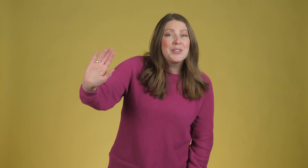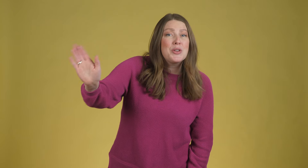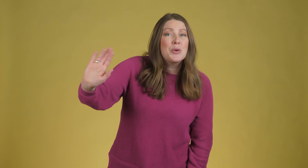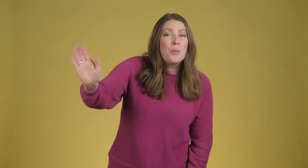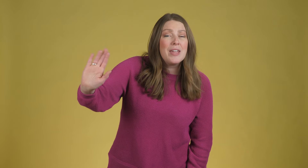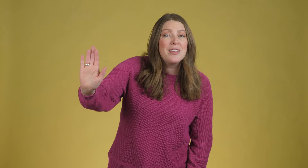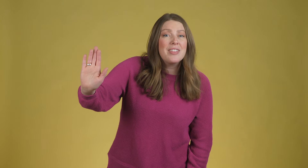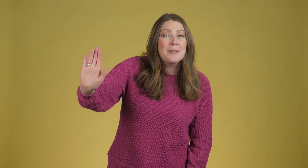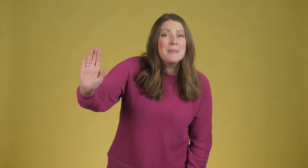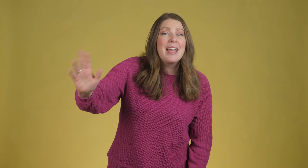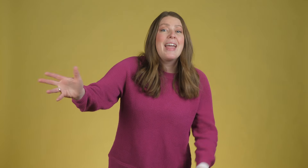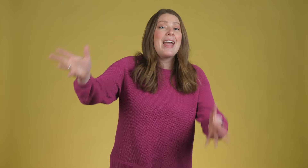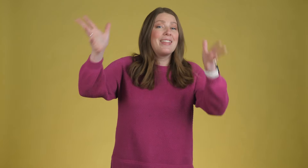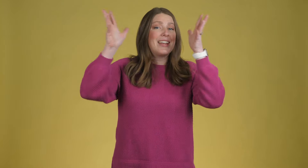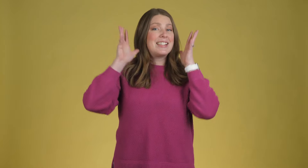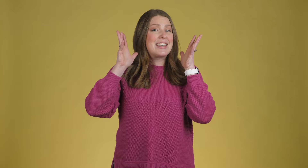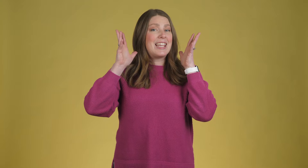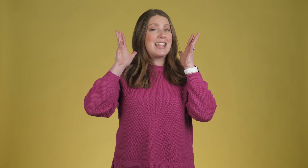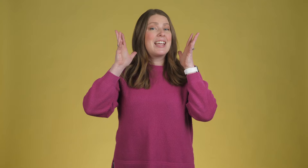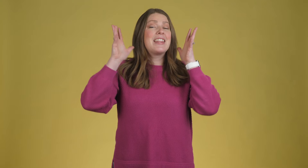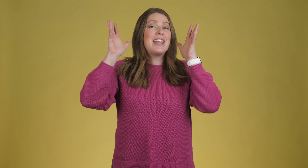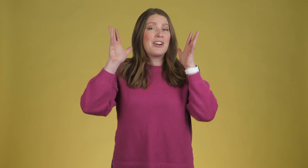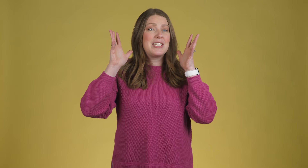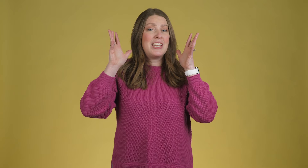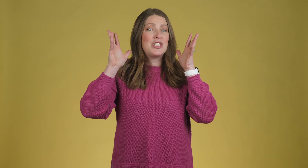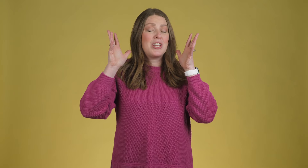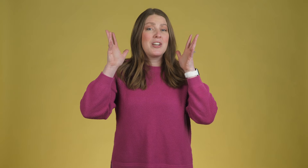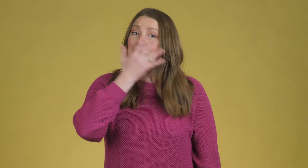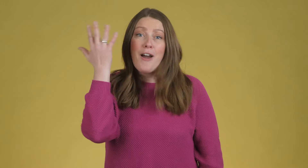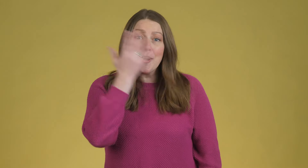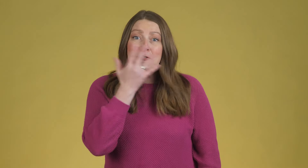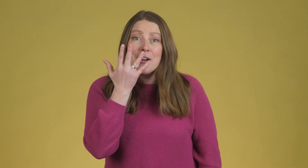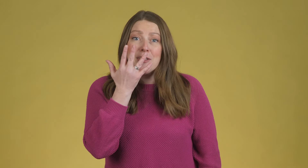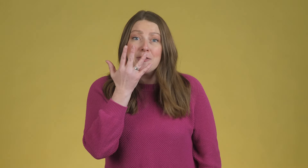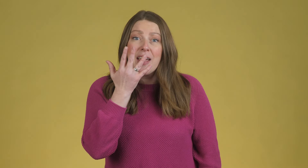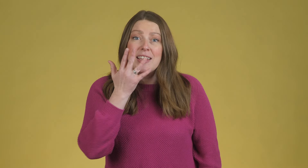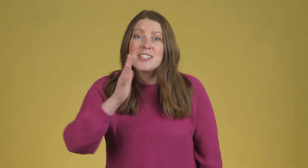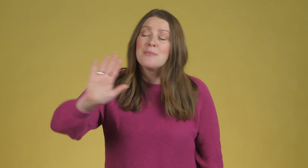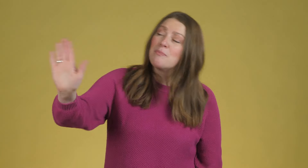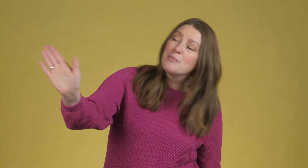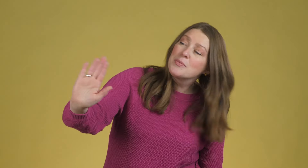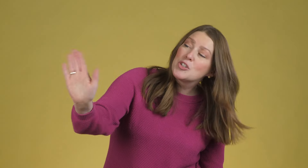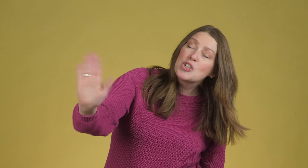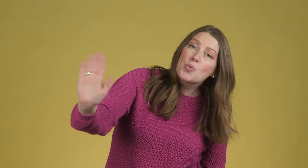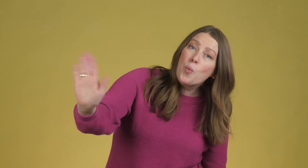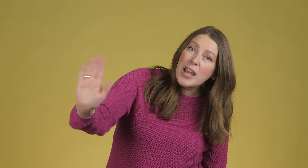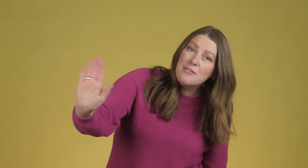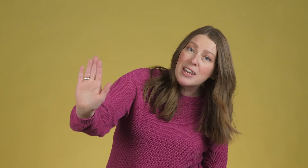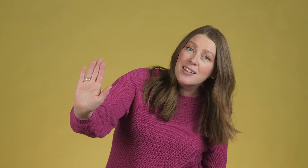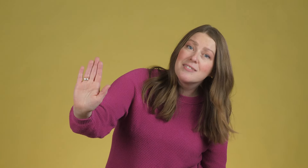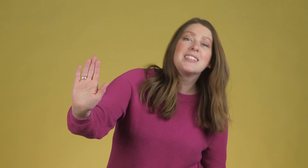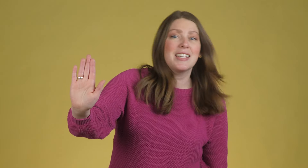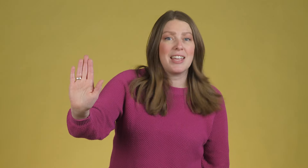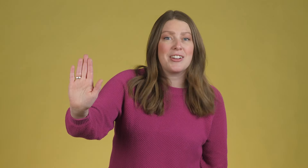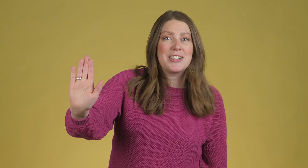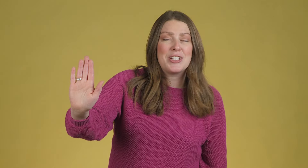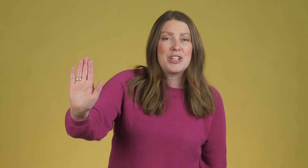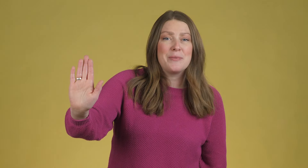You can wave at them and that it's getting their attention. Not in front of their face. Just waving to gain their attention.